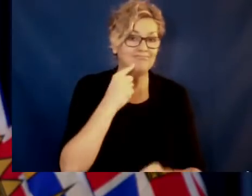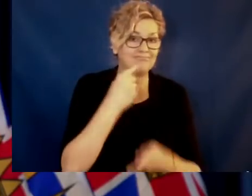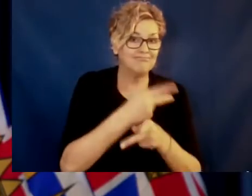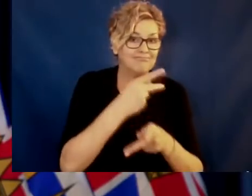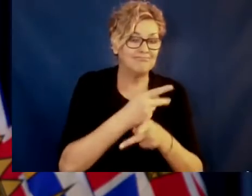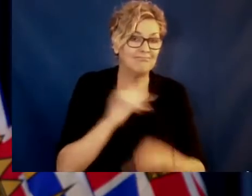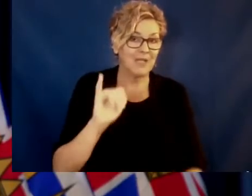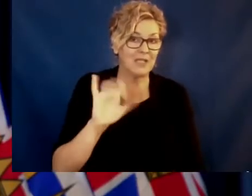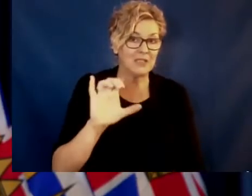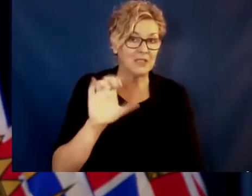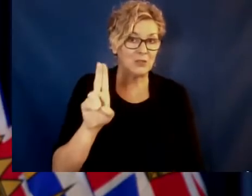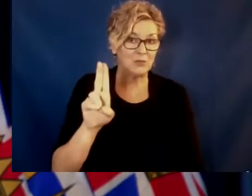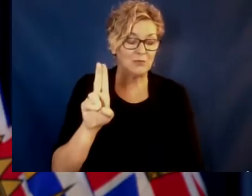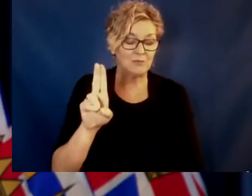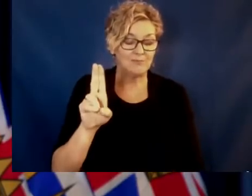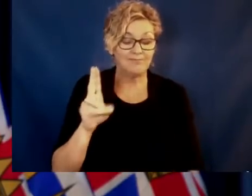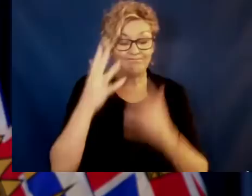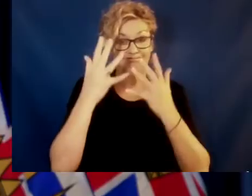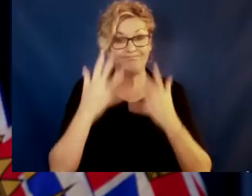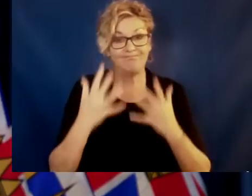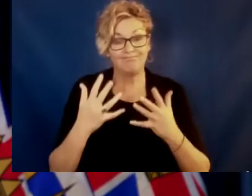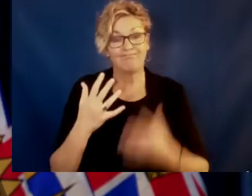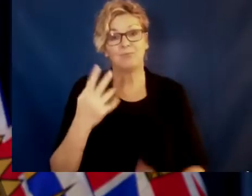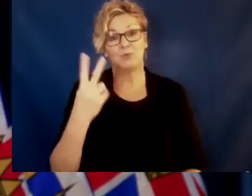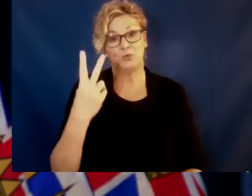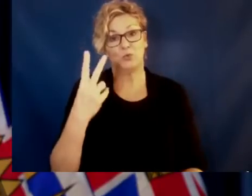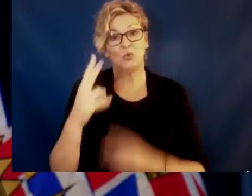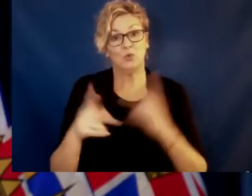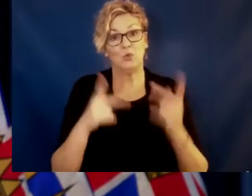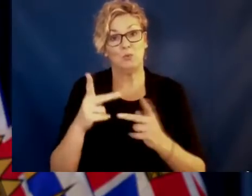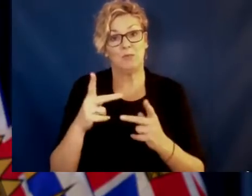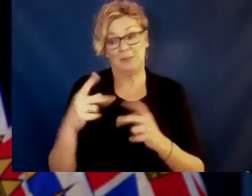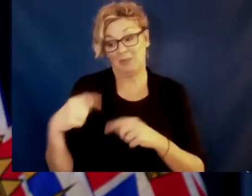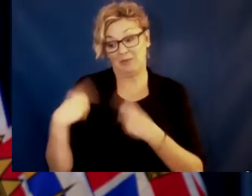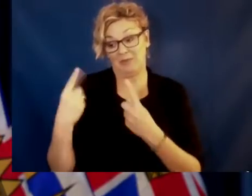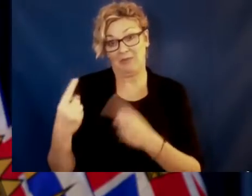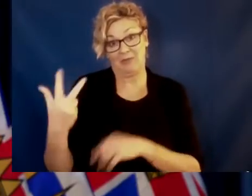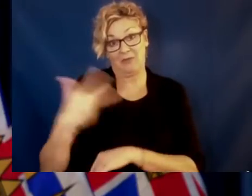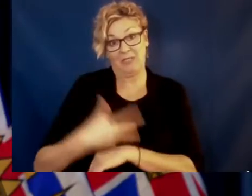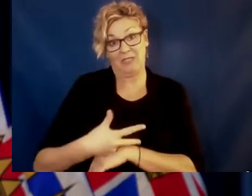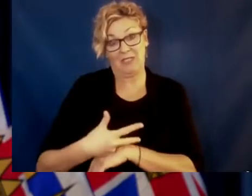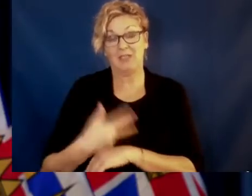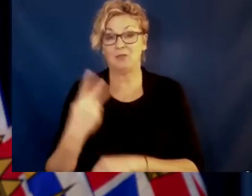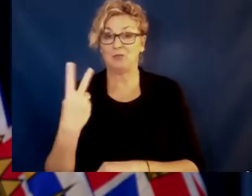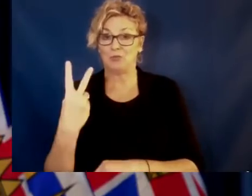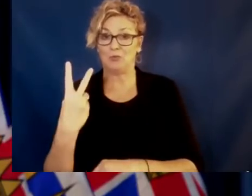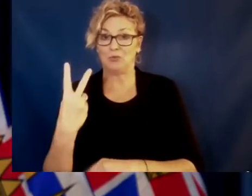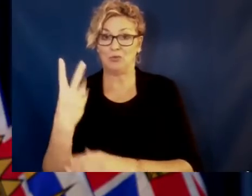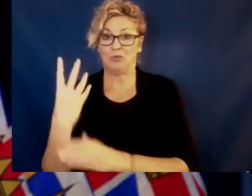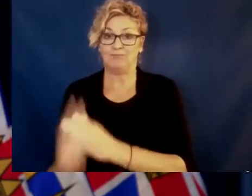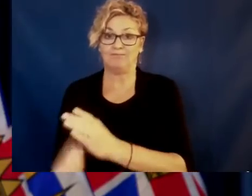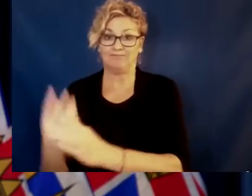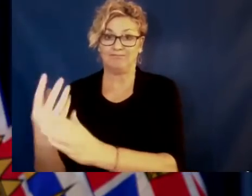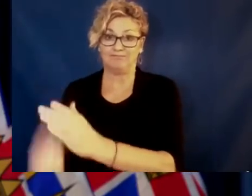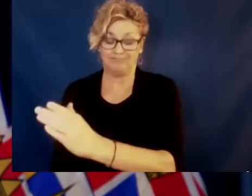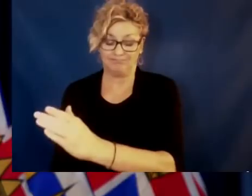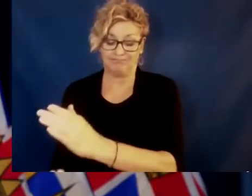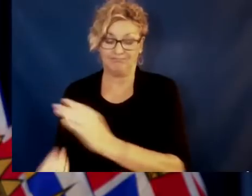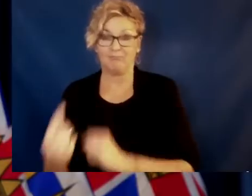Vancouver Coastal health region. We know how challenging it is to have a loved one pass away in these